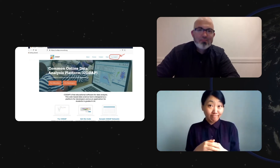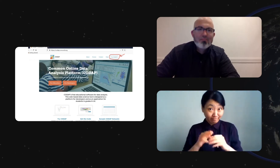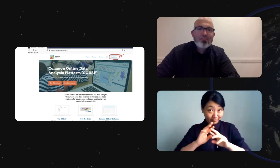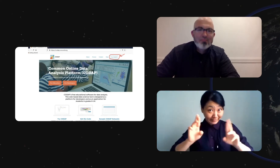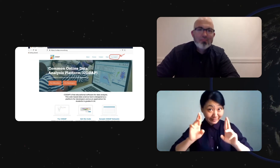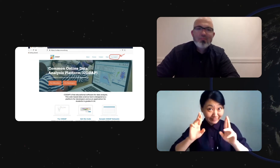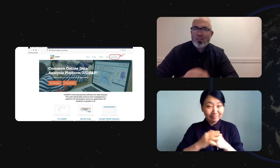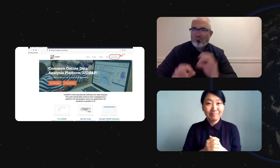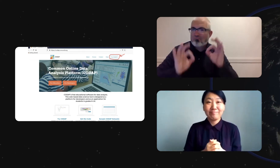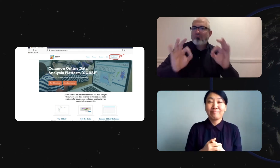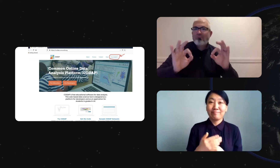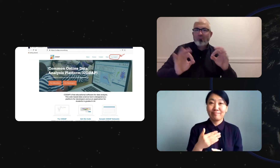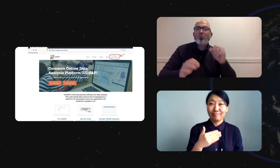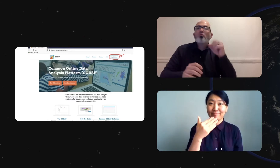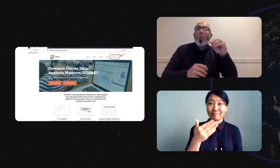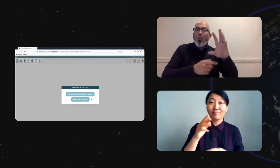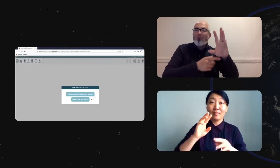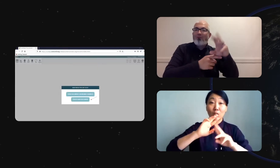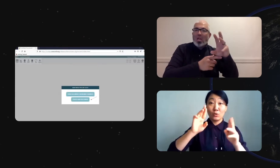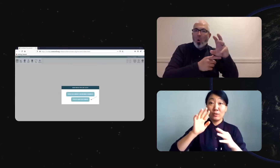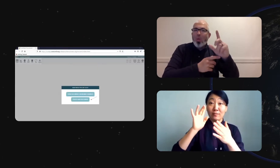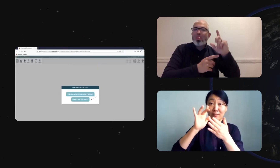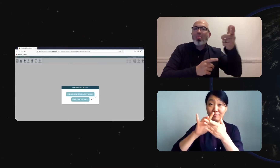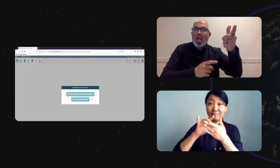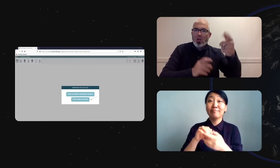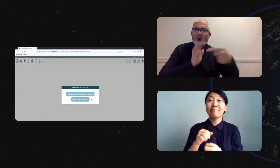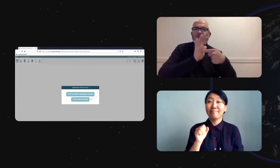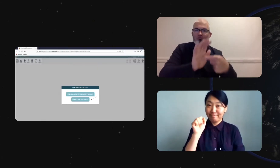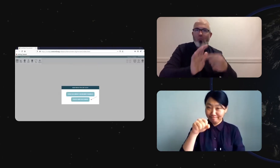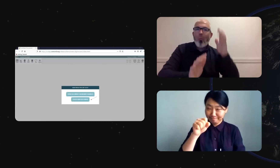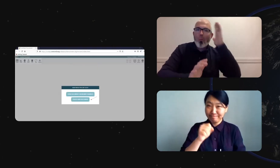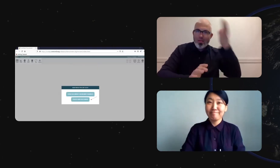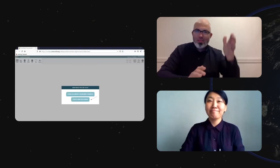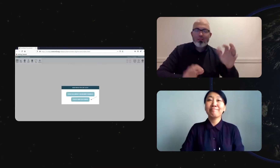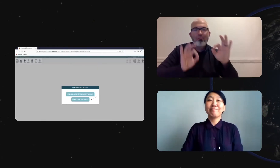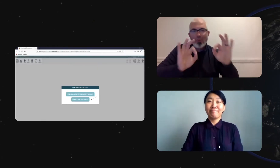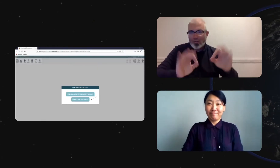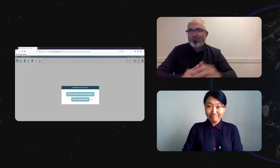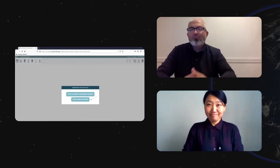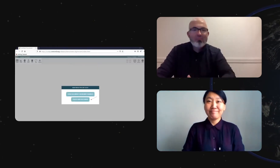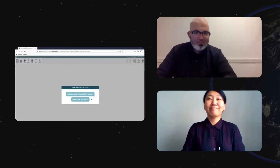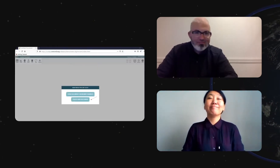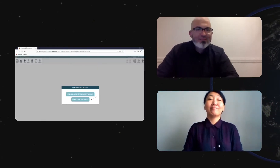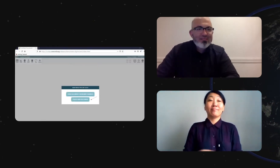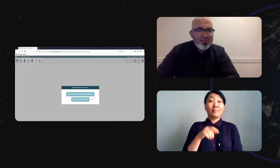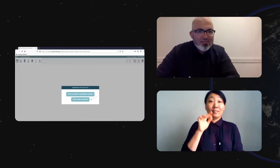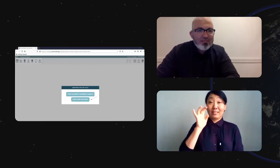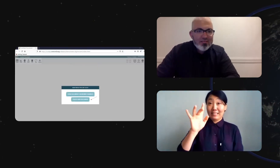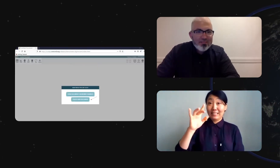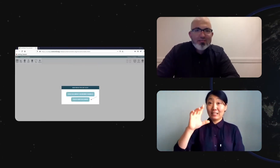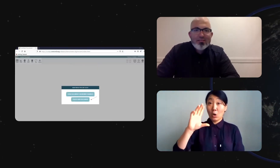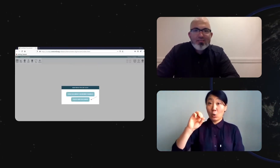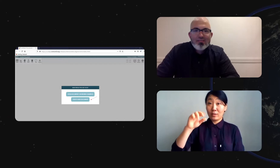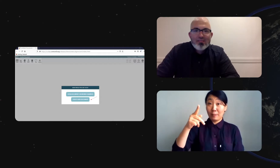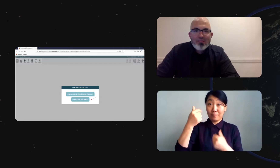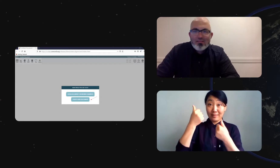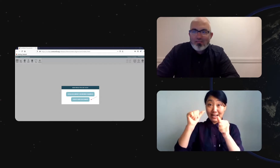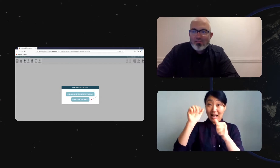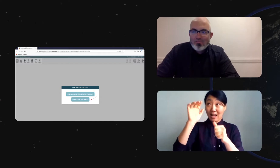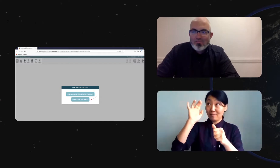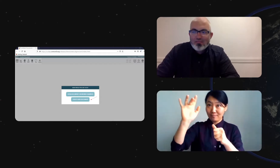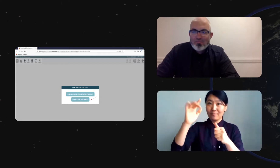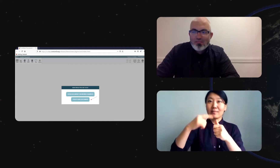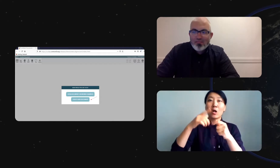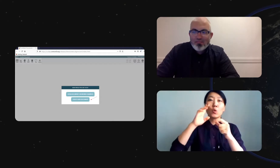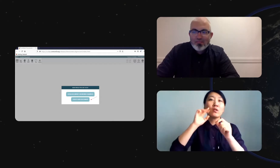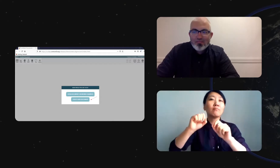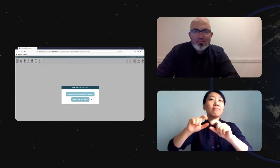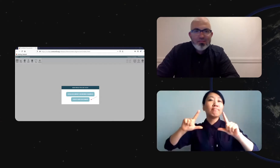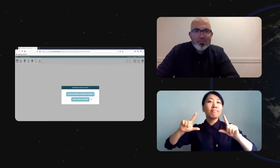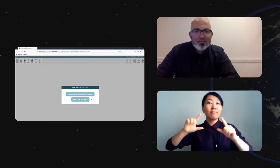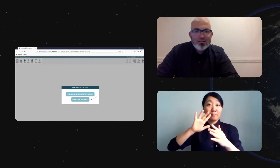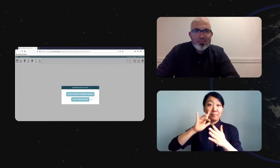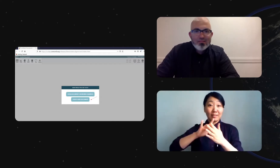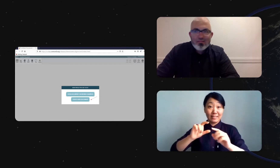So you have a video you'll show us later on the steps, right?